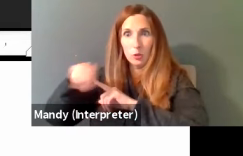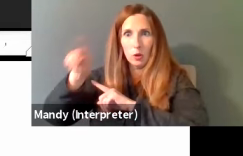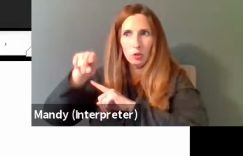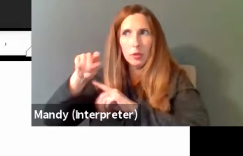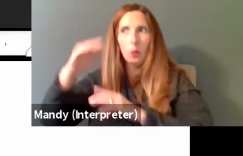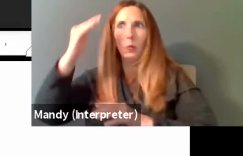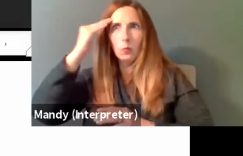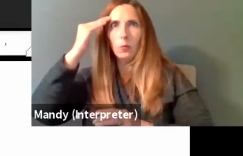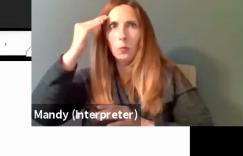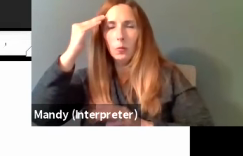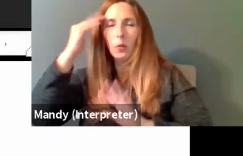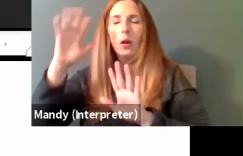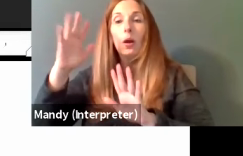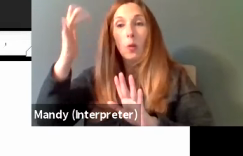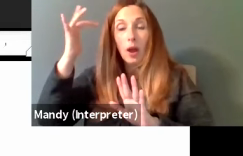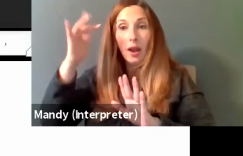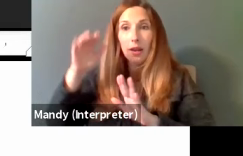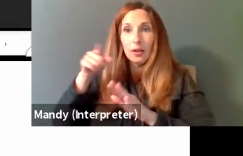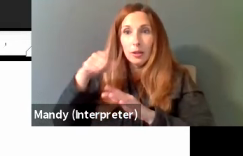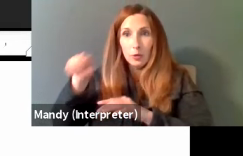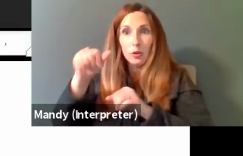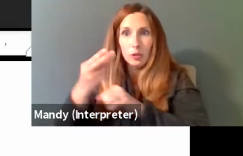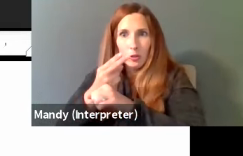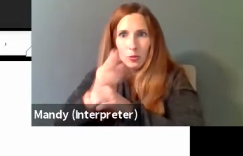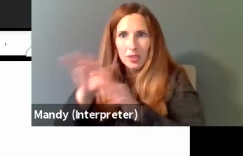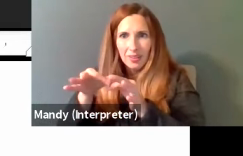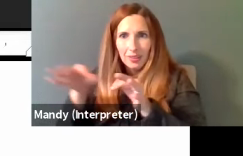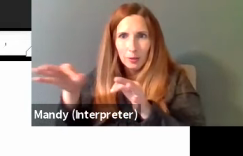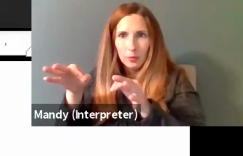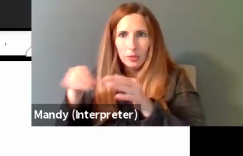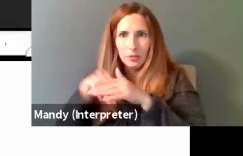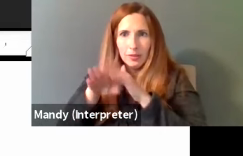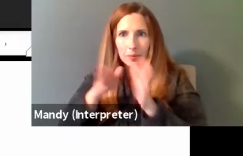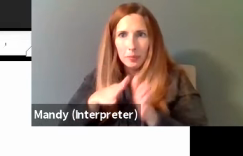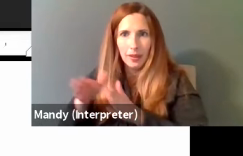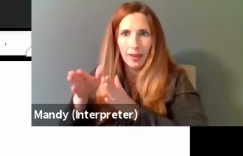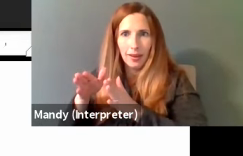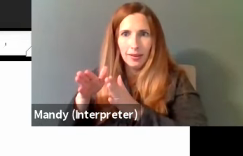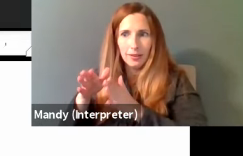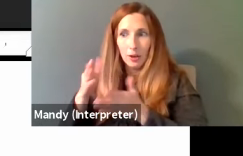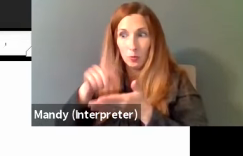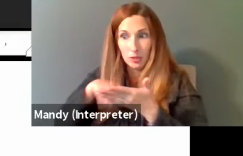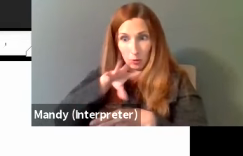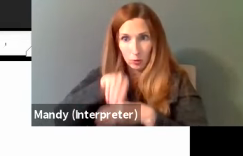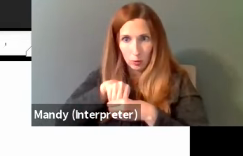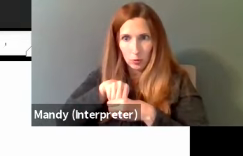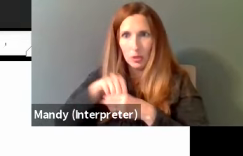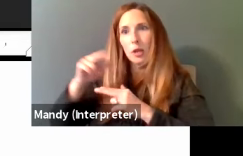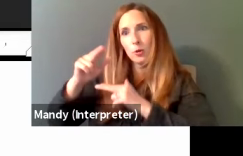because you can use this language access plan and the elements of it to build a case for funding.